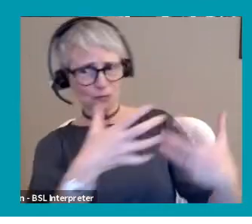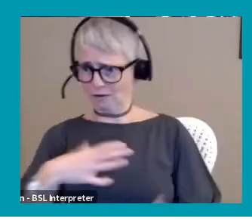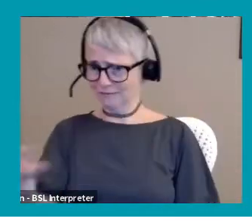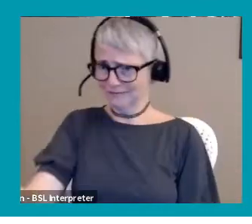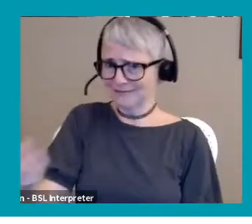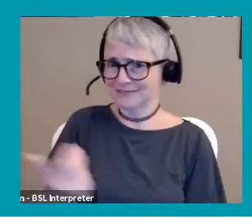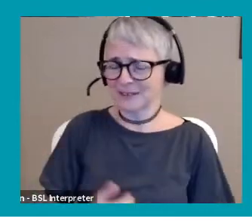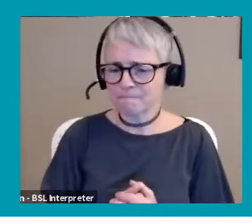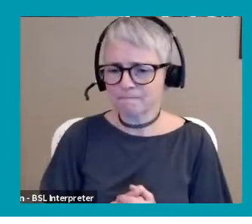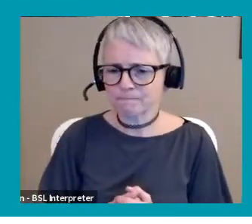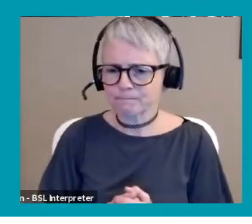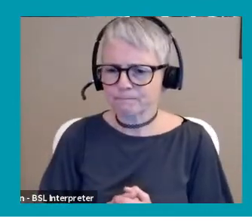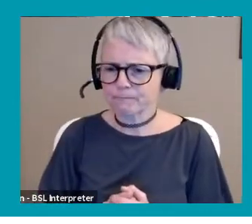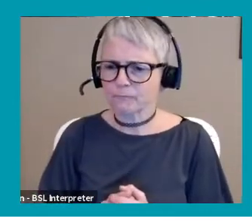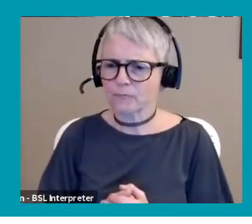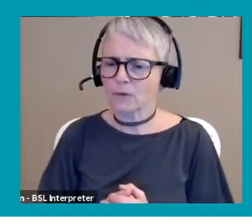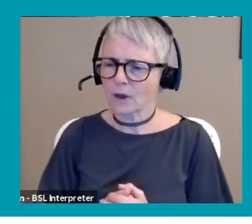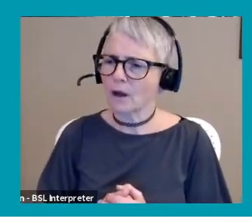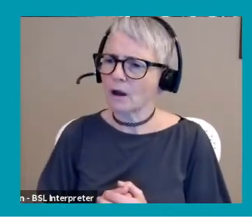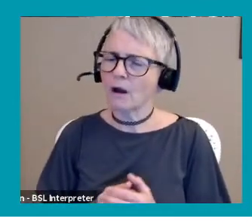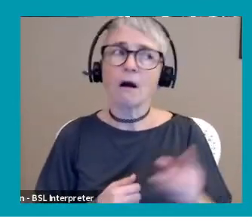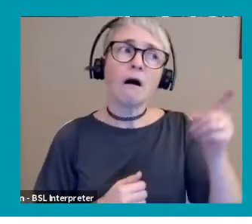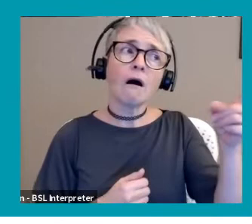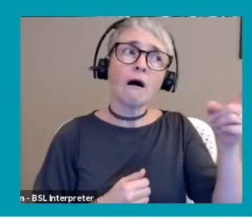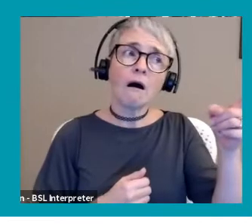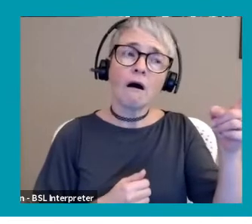And understanding employers is the thing that keeps coming back.